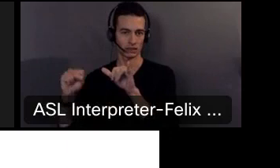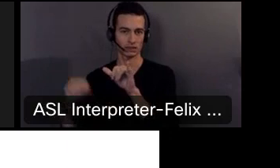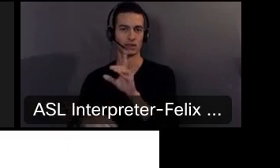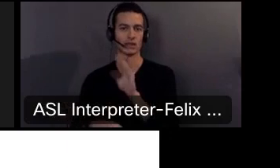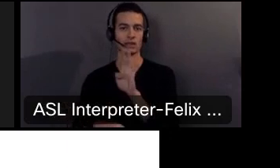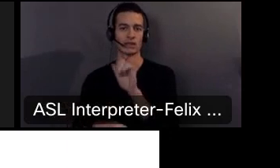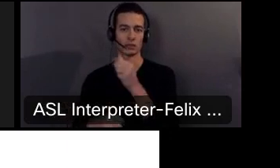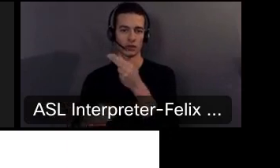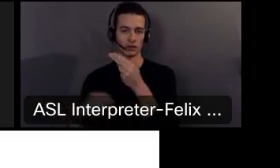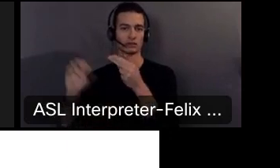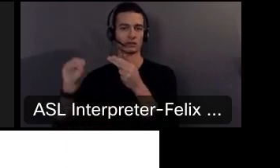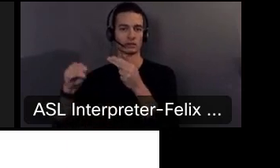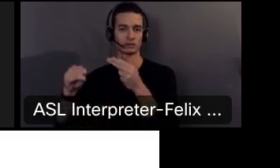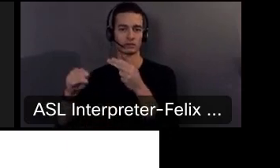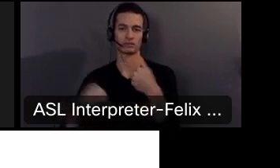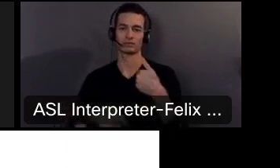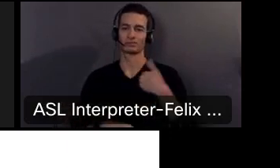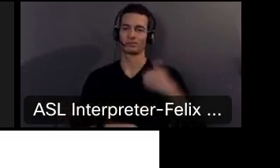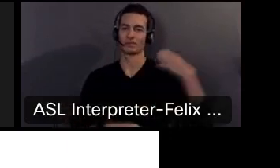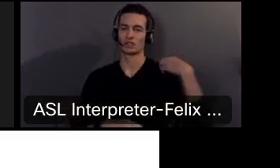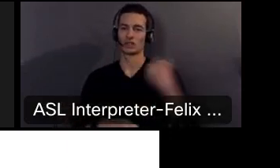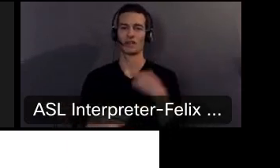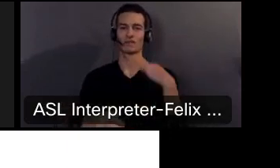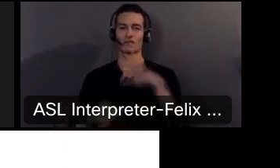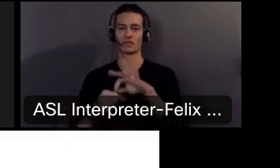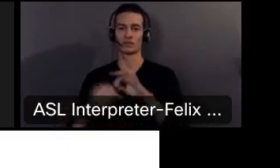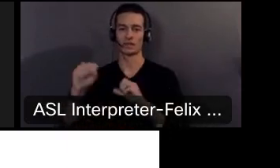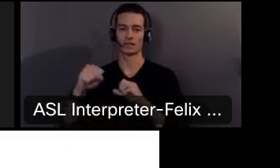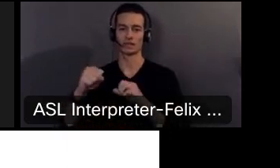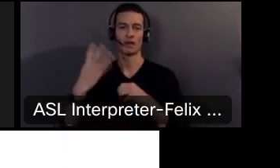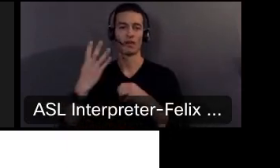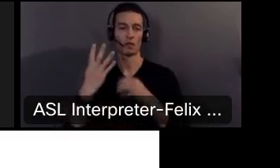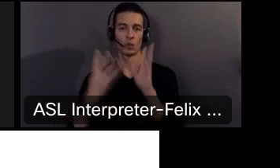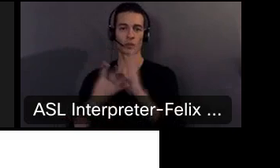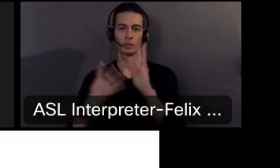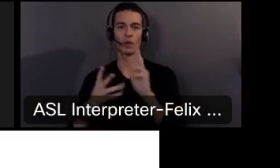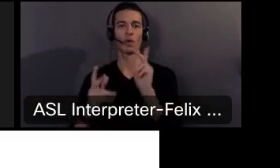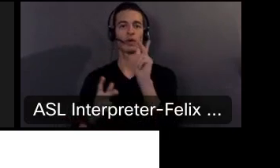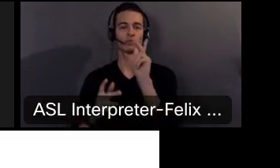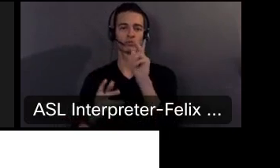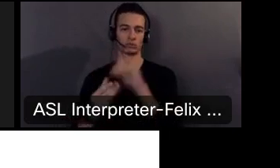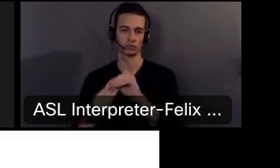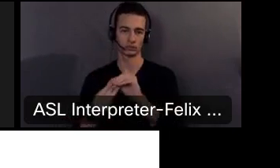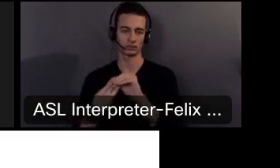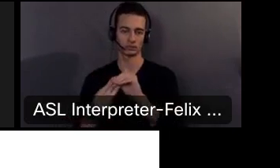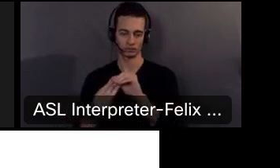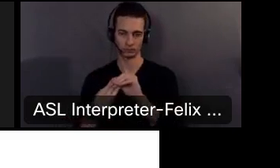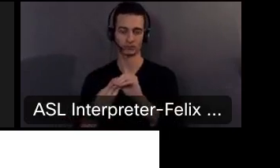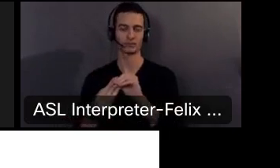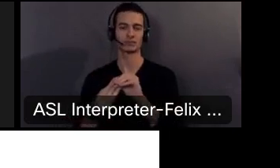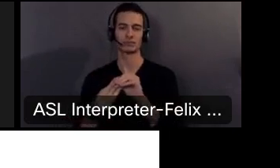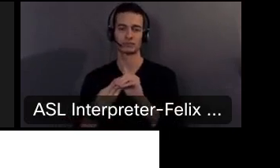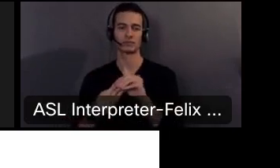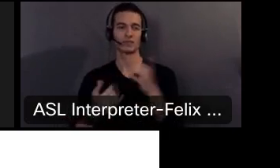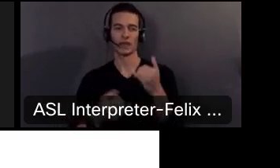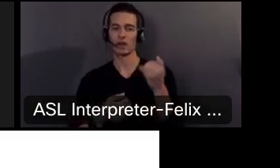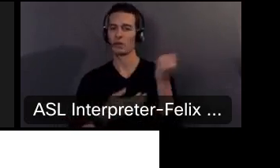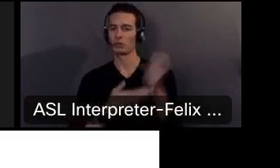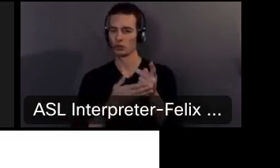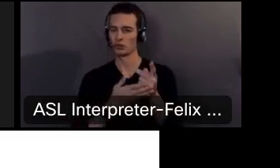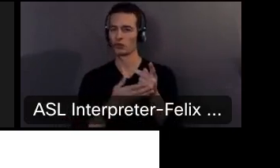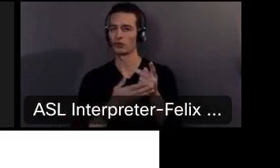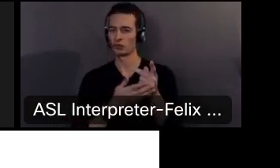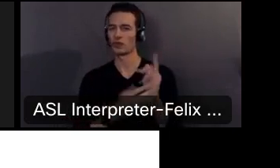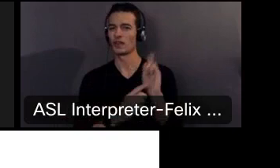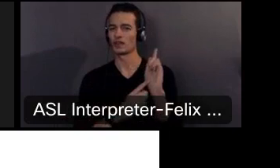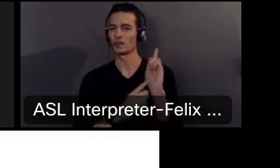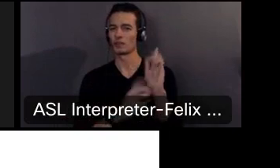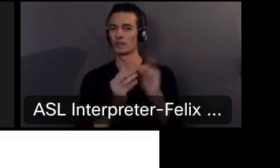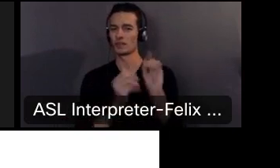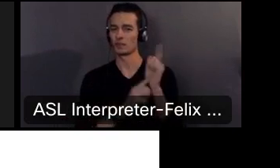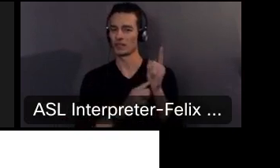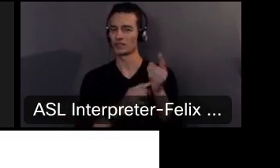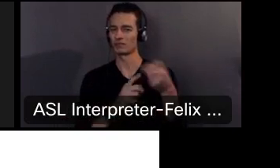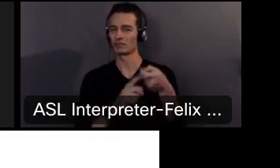And as chair, I vote yes also. So is for voting. Yes. And the motion carries the minutes are adopted. Thank you very much. I want to start by congratulating New York City, health and hospitals.